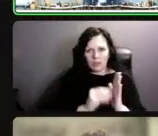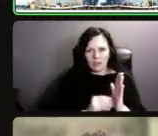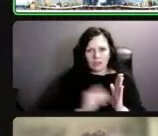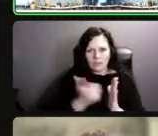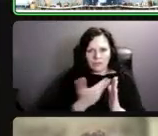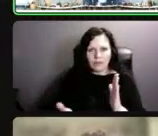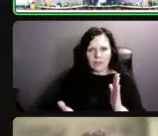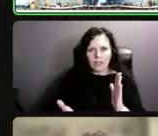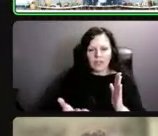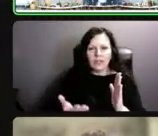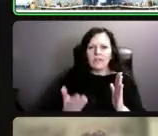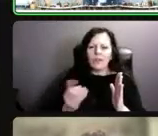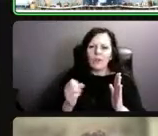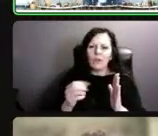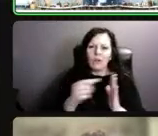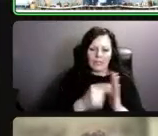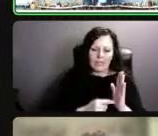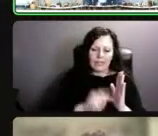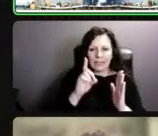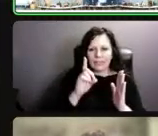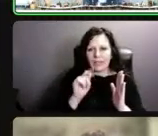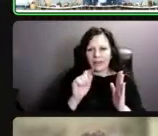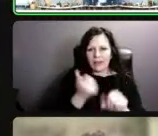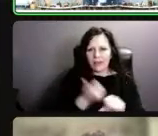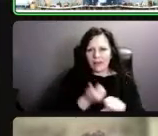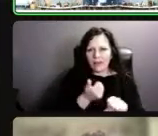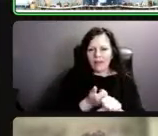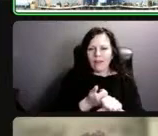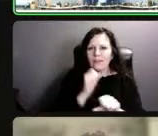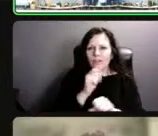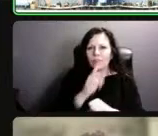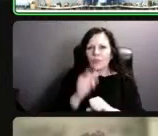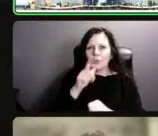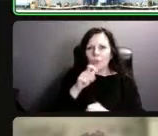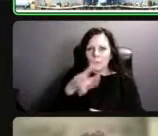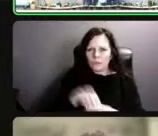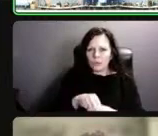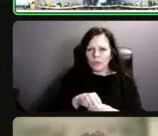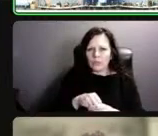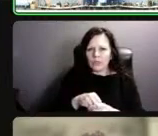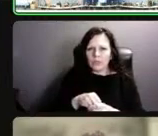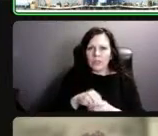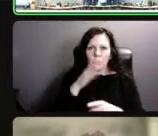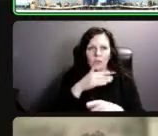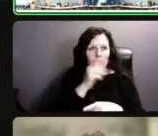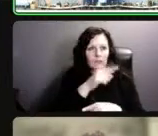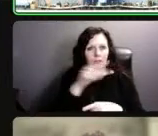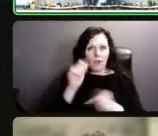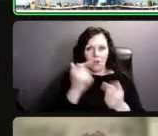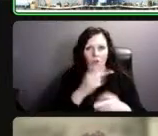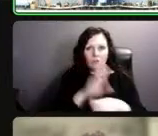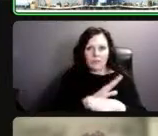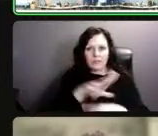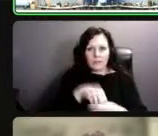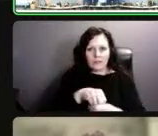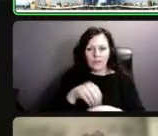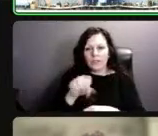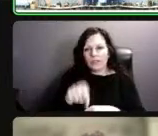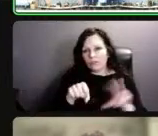RIGHT IT COMES FROM THE PREVIOUS FISCAL YEAR.